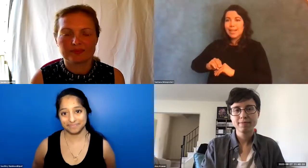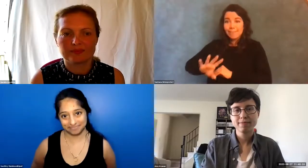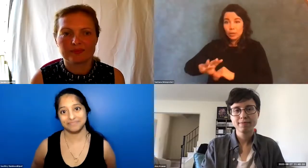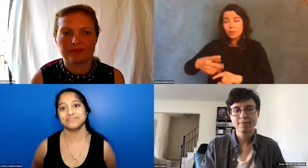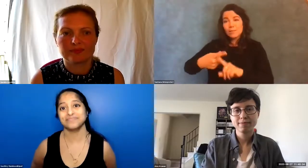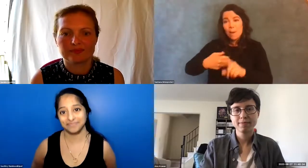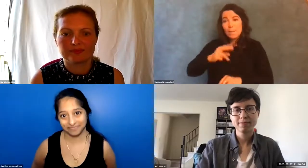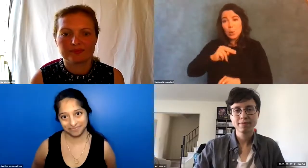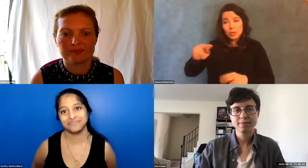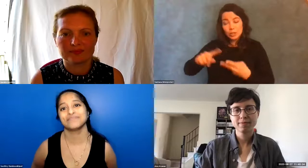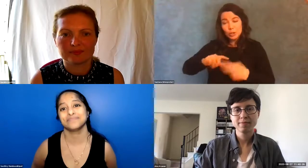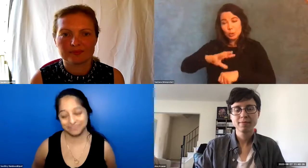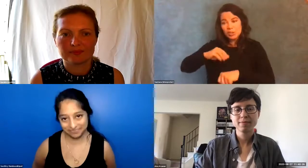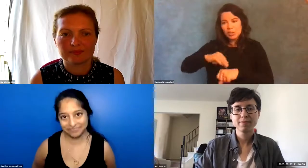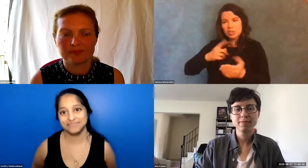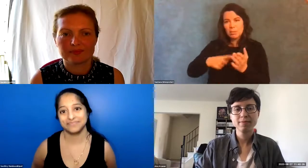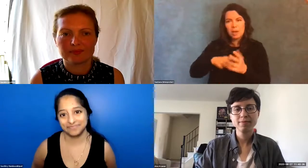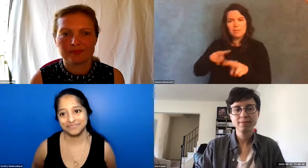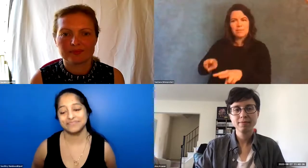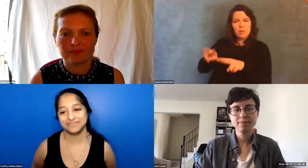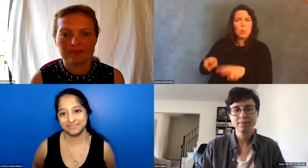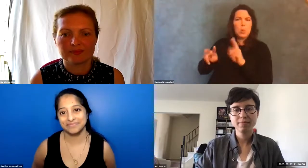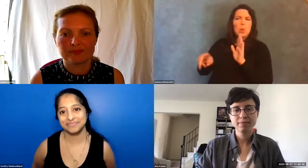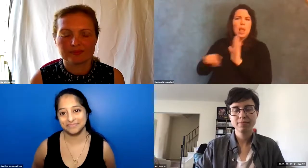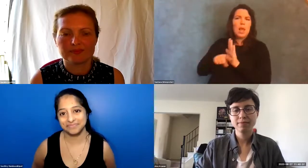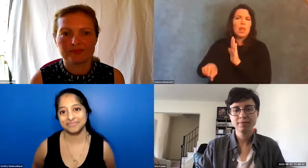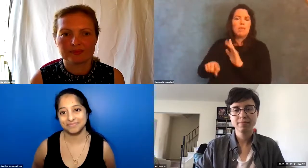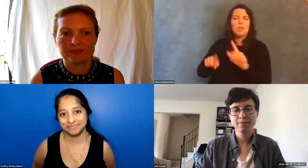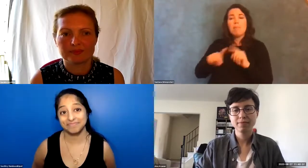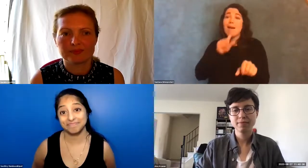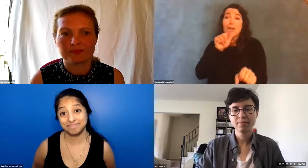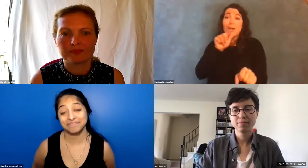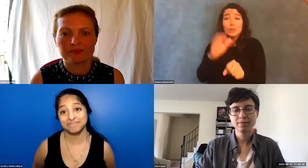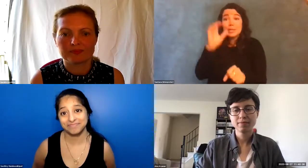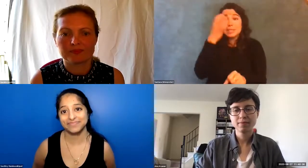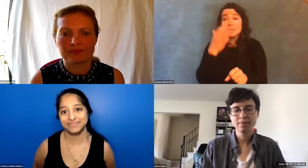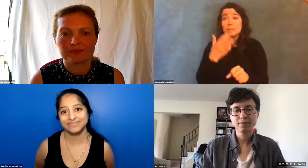and thus viewed negatively. Well actually it's been much more typical